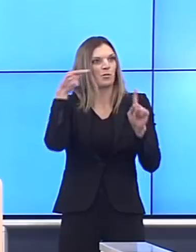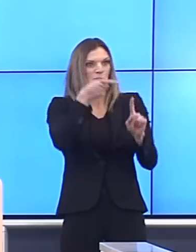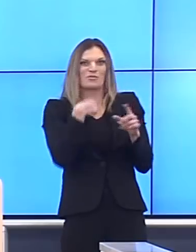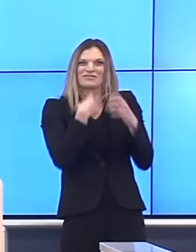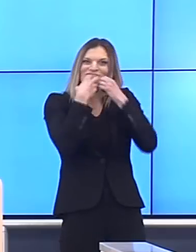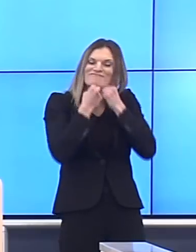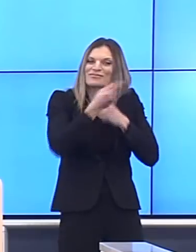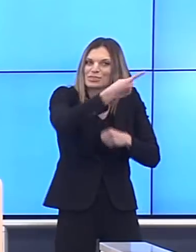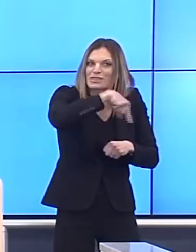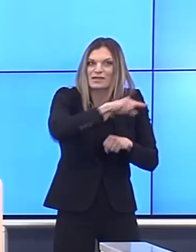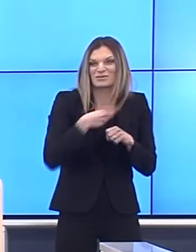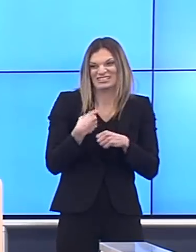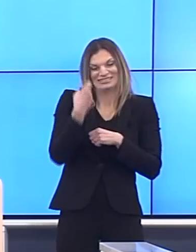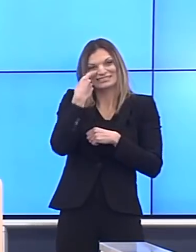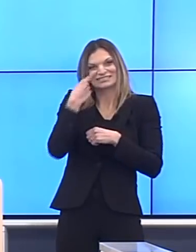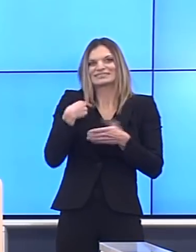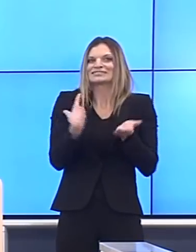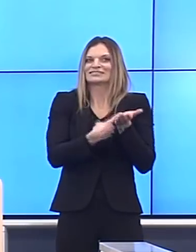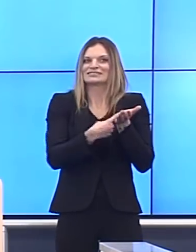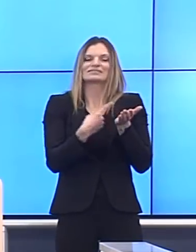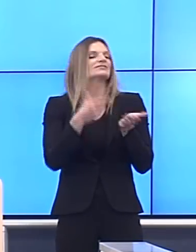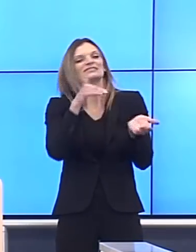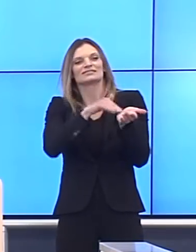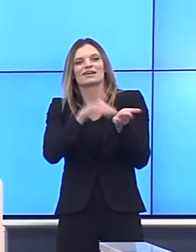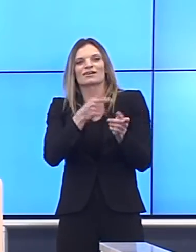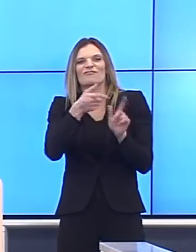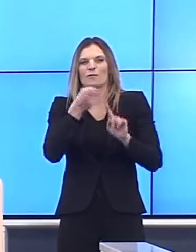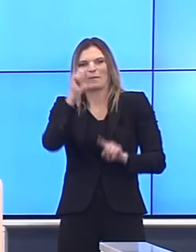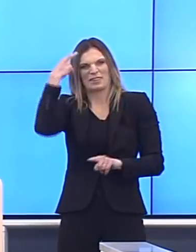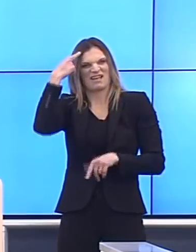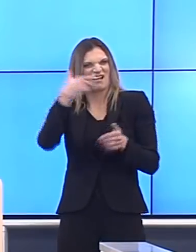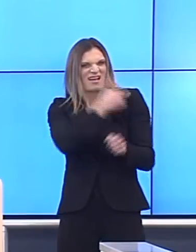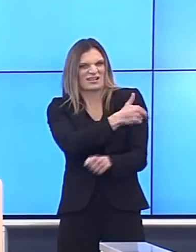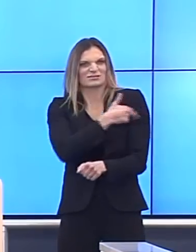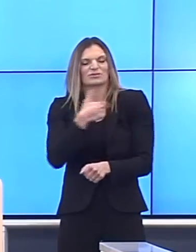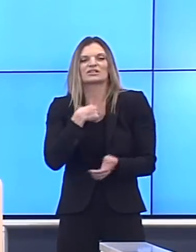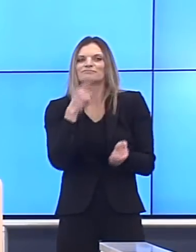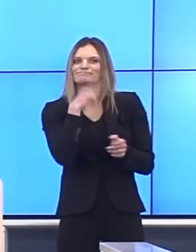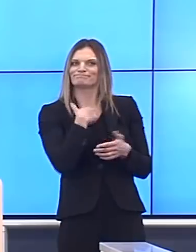LINE EVERY DAY TO TAKE CARE OF OTHERS. I HAD A CONVERSATION